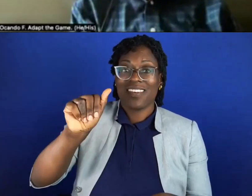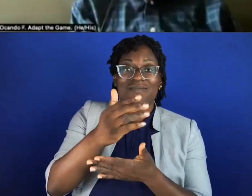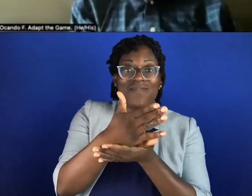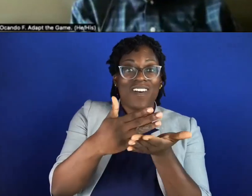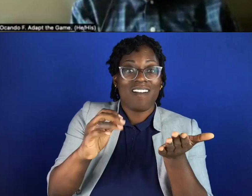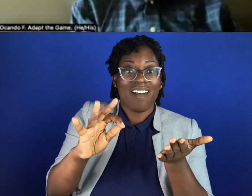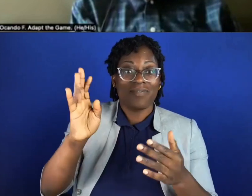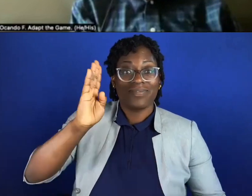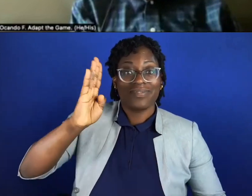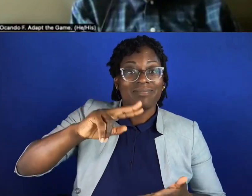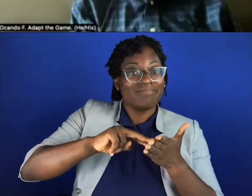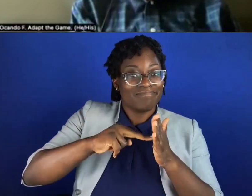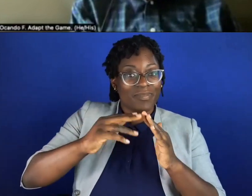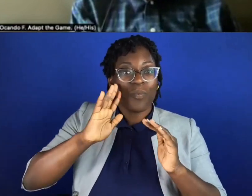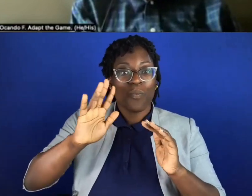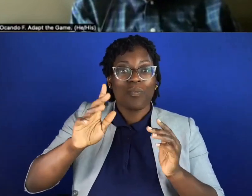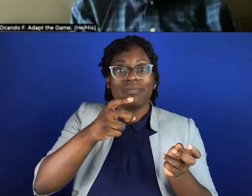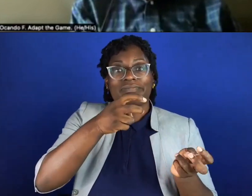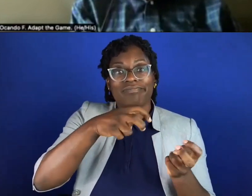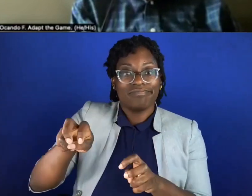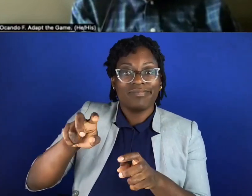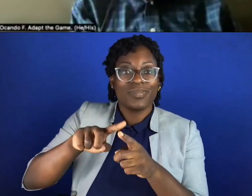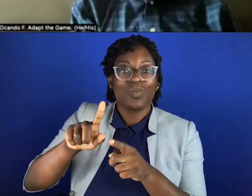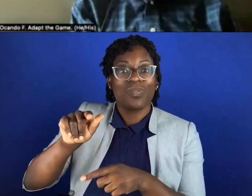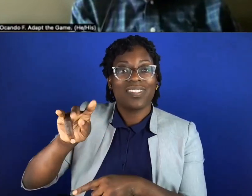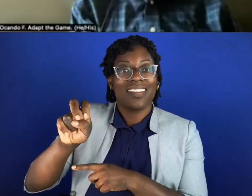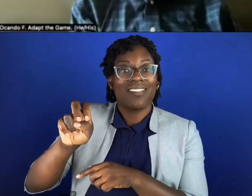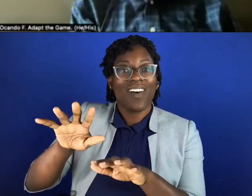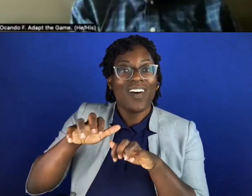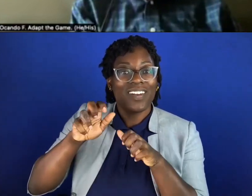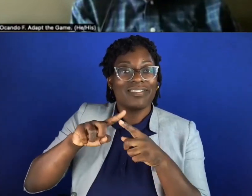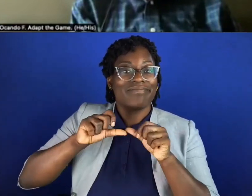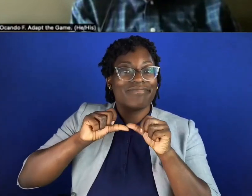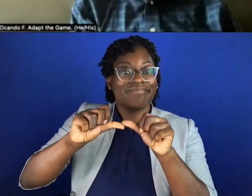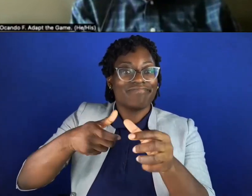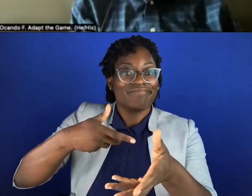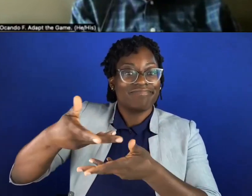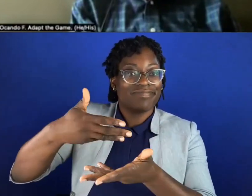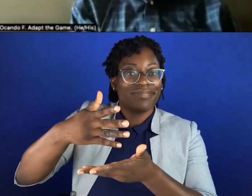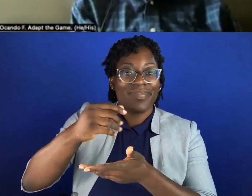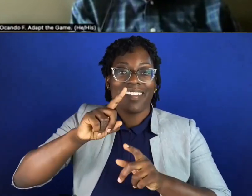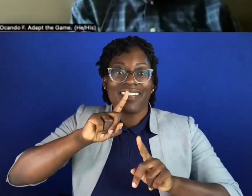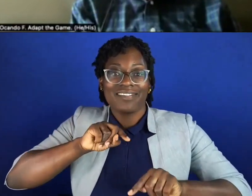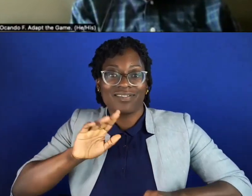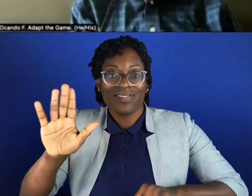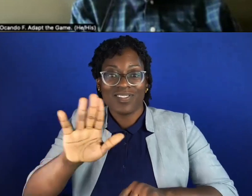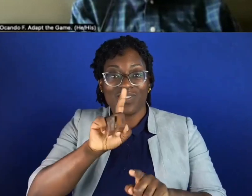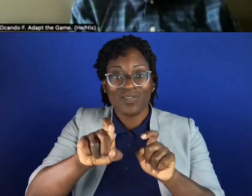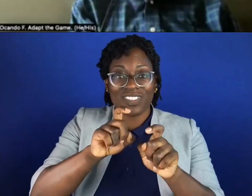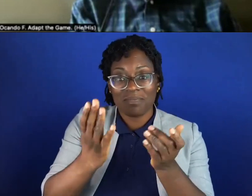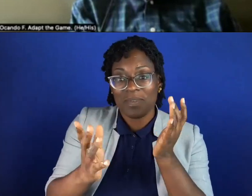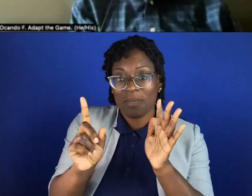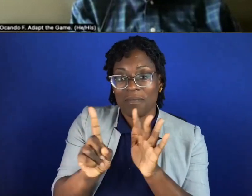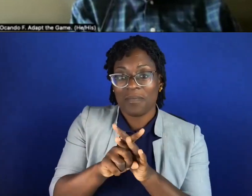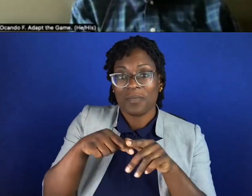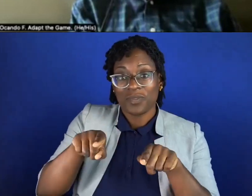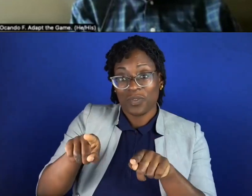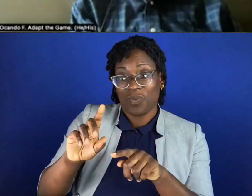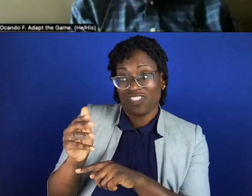and switch to the live audience to continue the conversation and answer questions that may have come up in the chat.